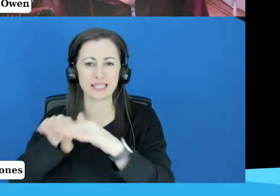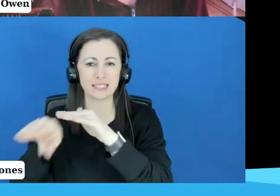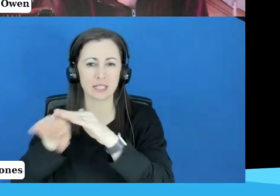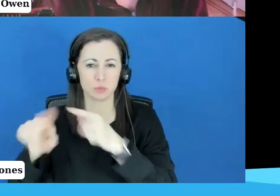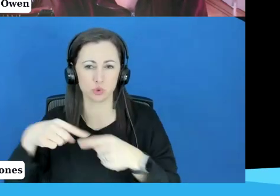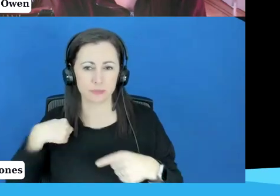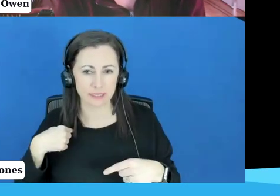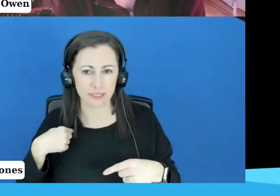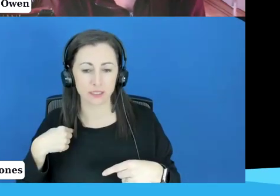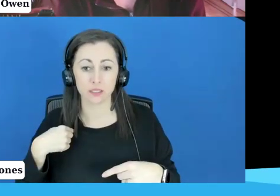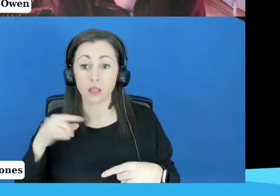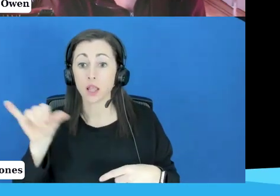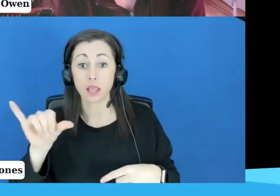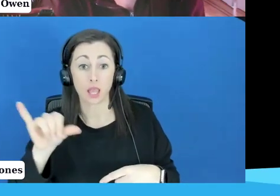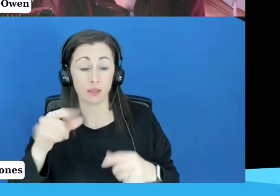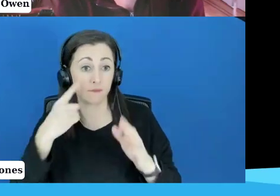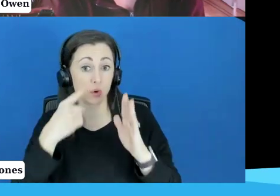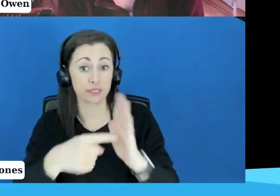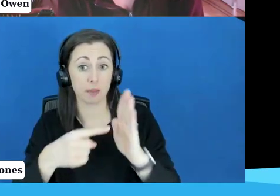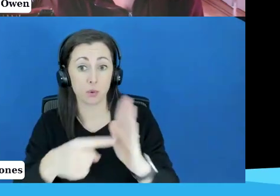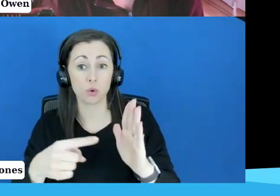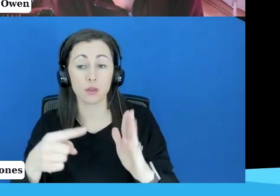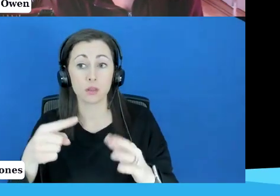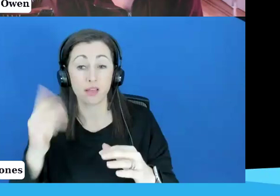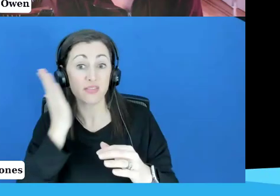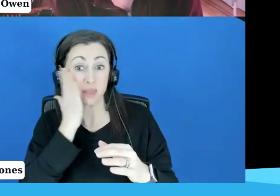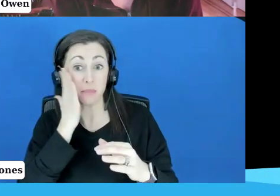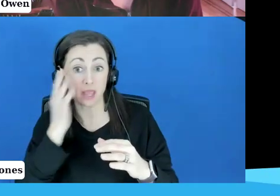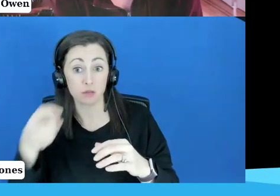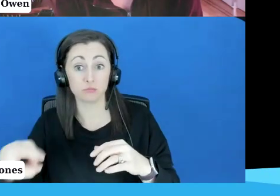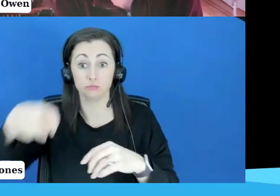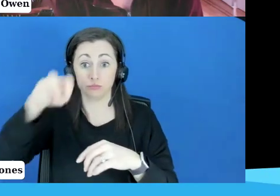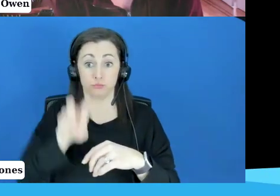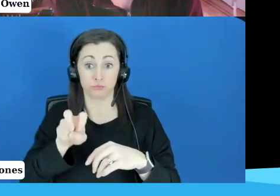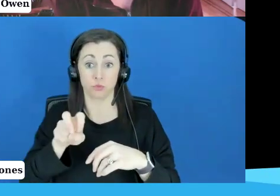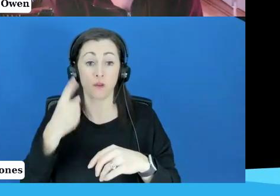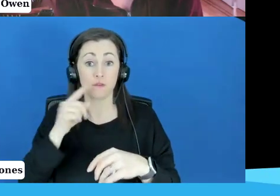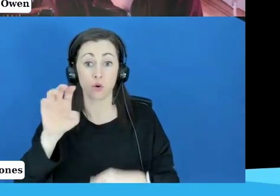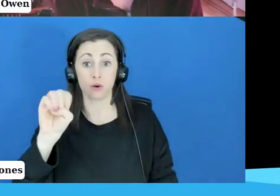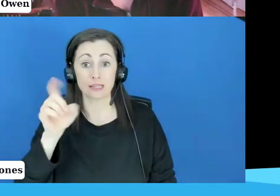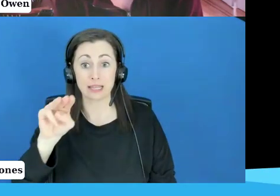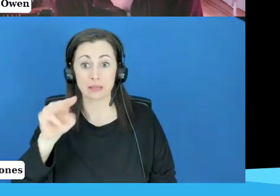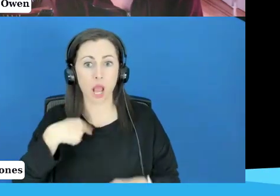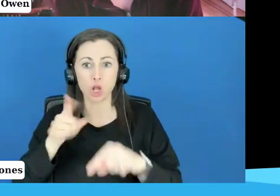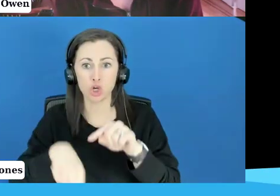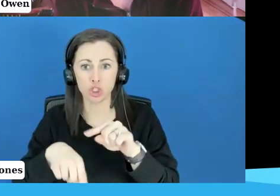whereas like the bed that most women get on to be examined, I wasn't able to do that without my husband there